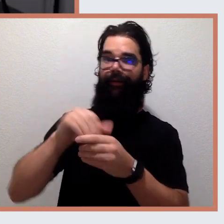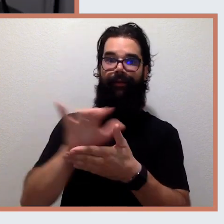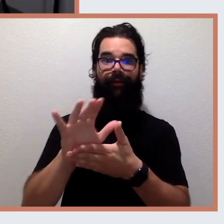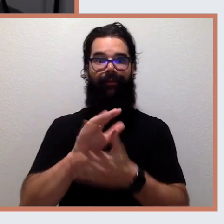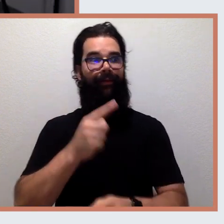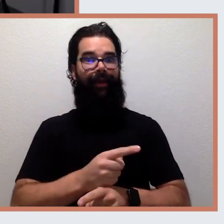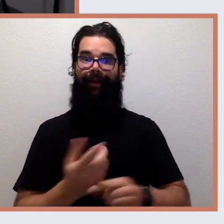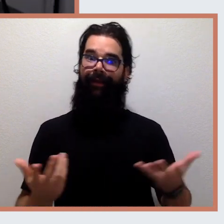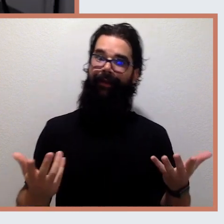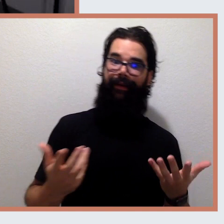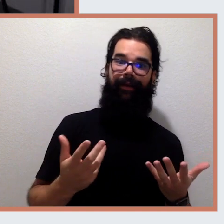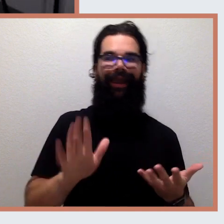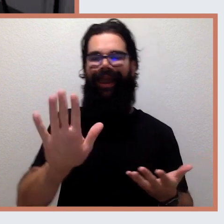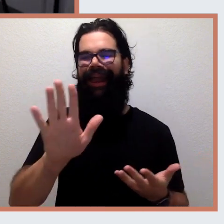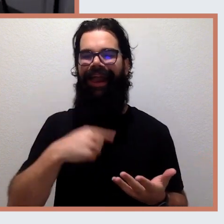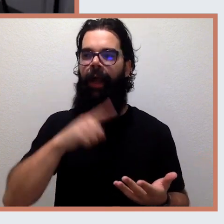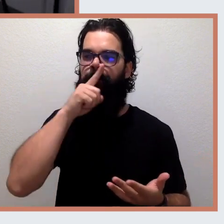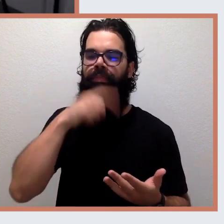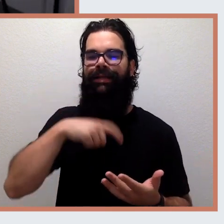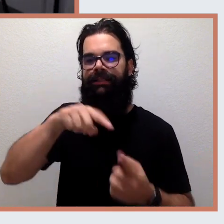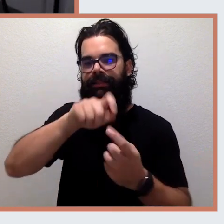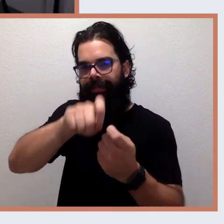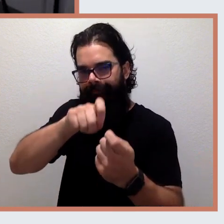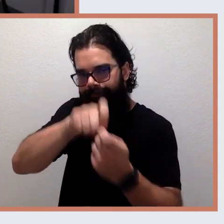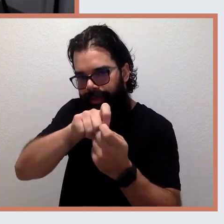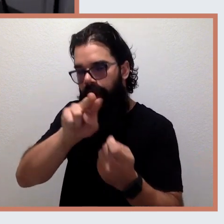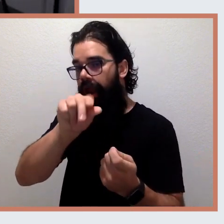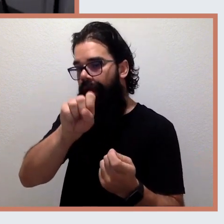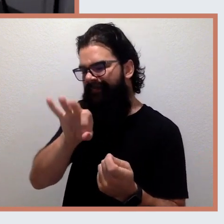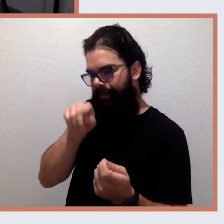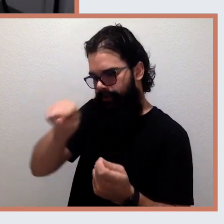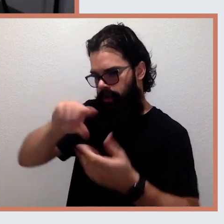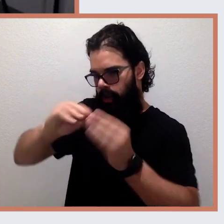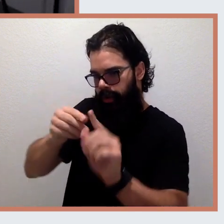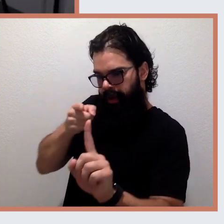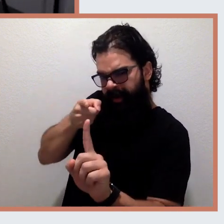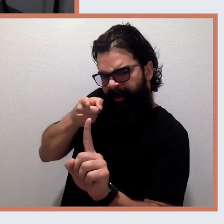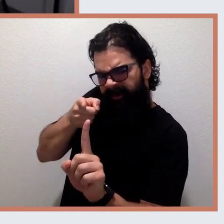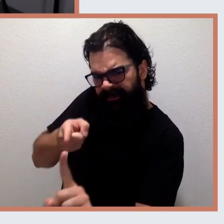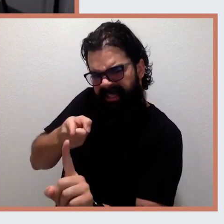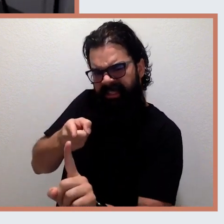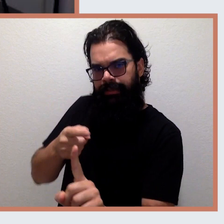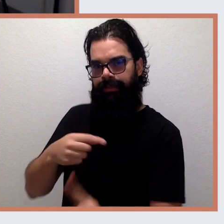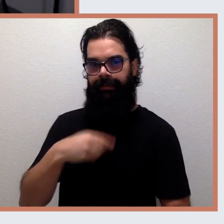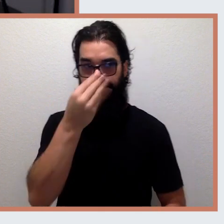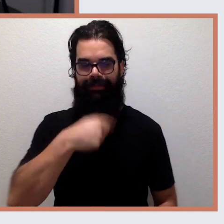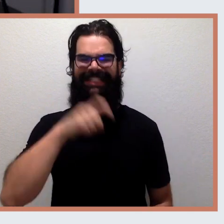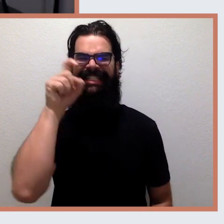If you have a, for lack of better words, a brown dude in a film, right? I don't have to say, "I need specifically--"